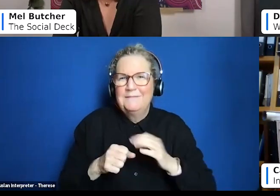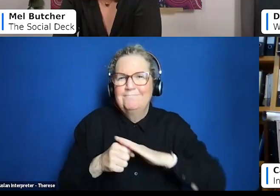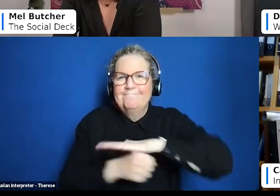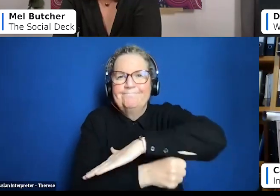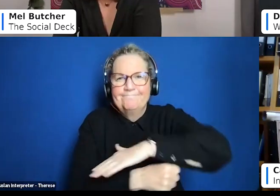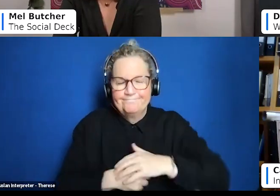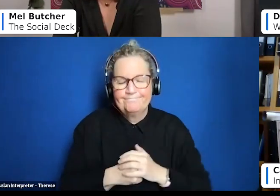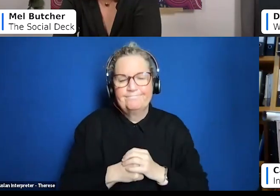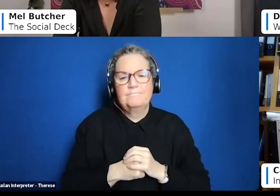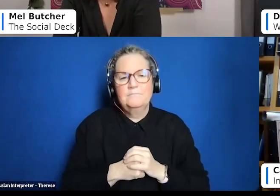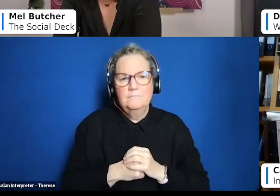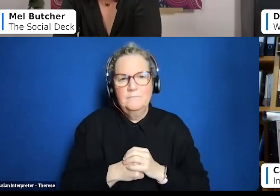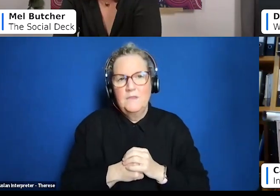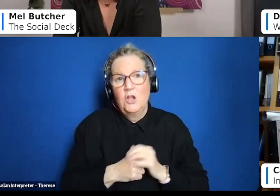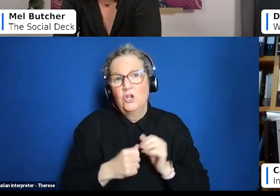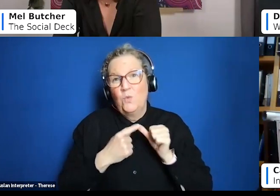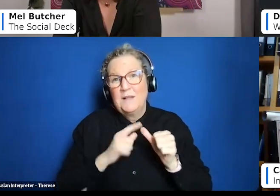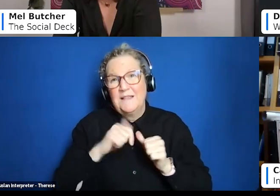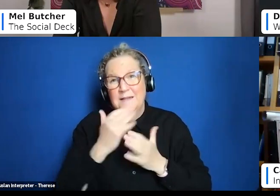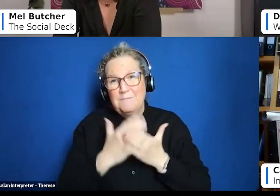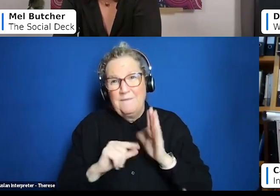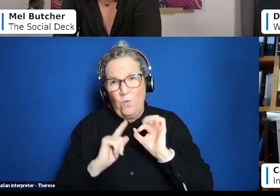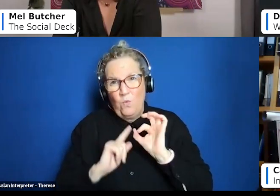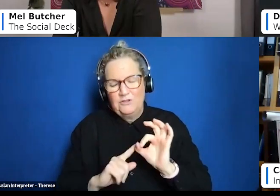I suppose to answer the next part of that is you also need to make sure